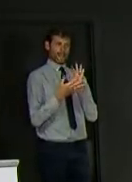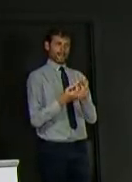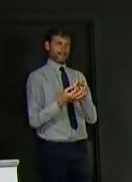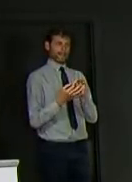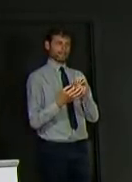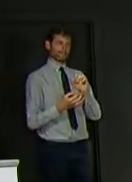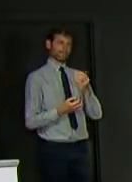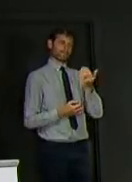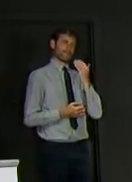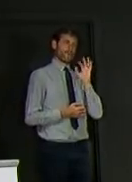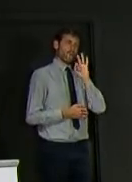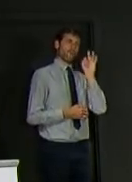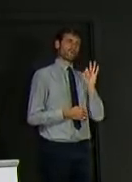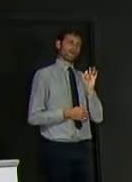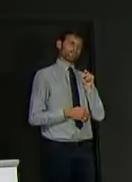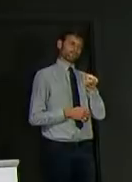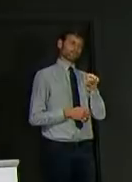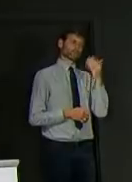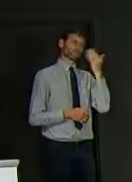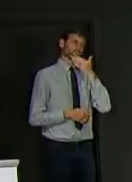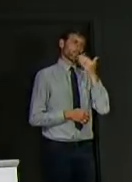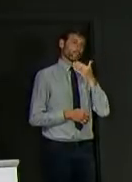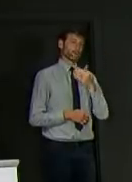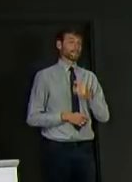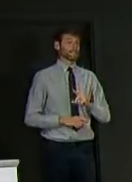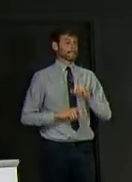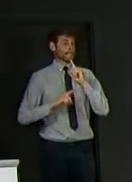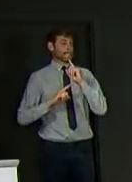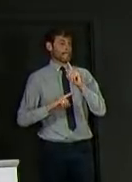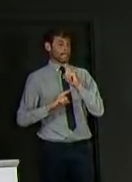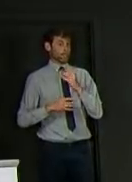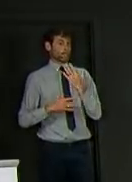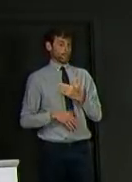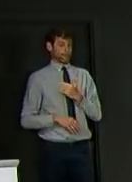contacted by teachers with concerns about the return to full-time schooling, and one